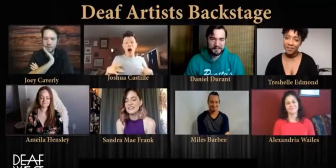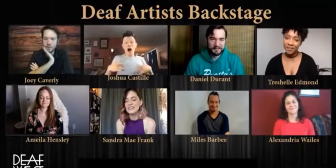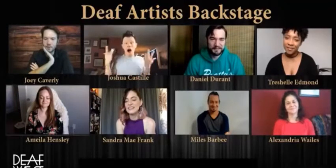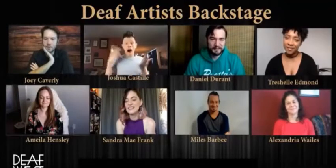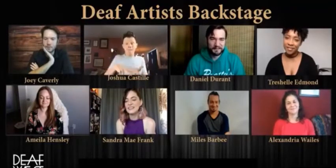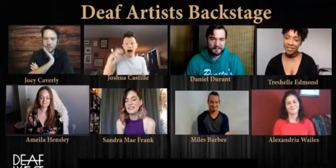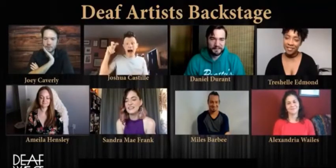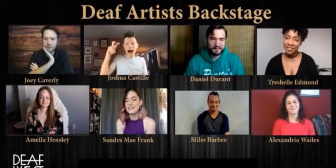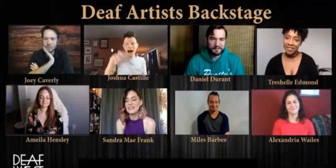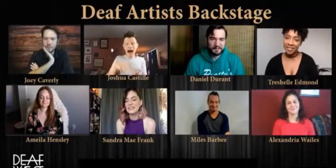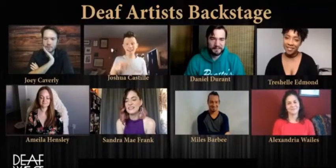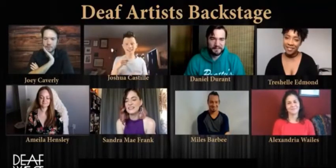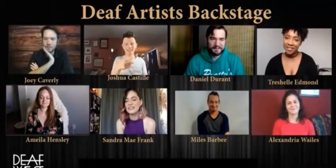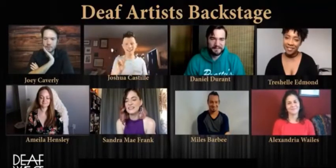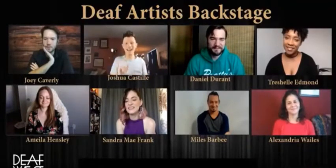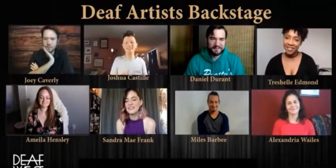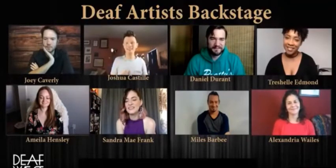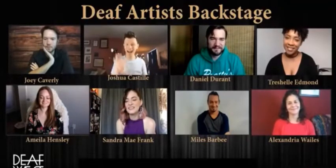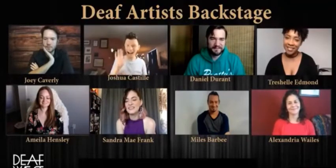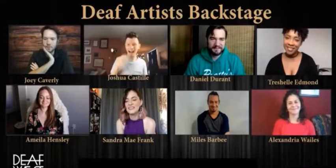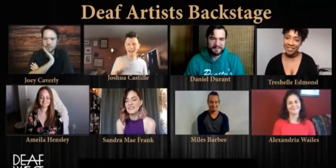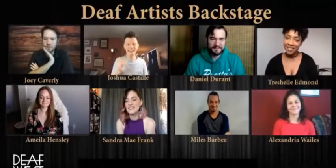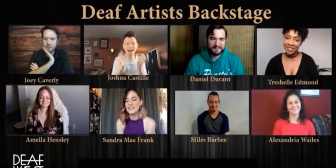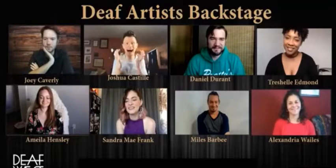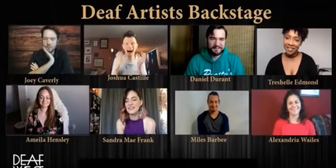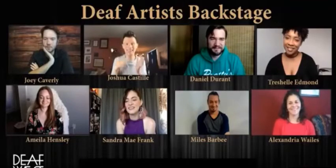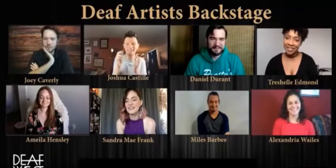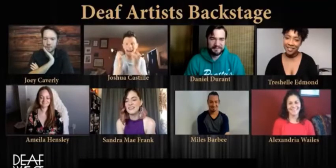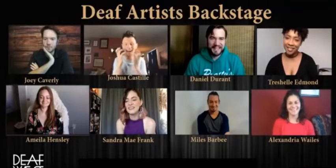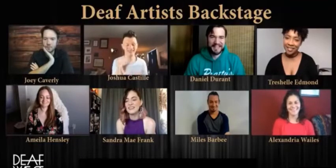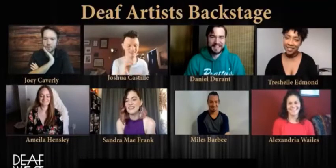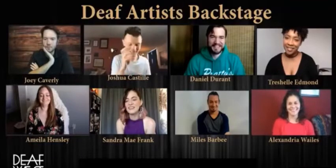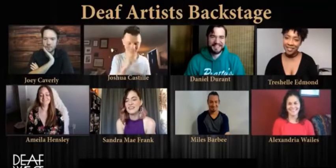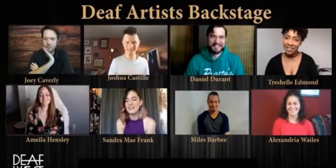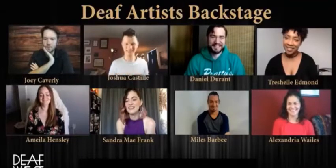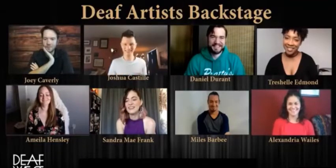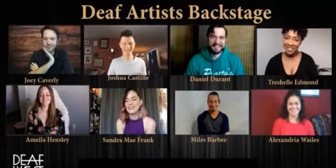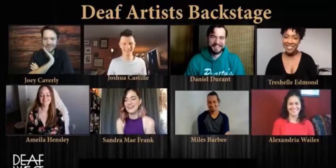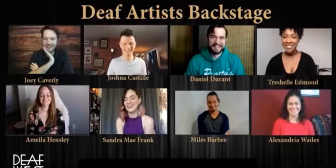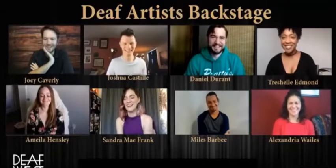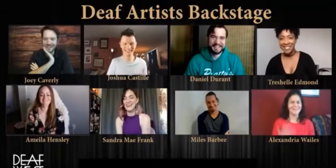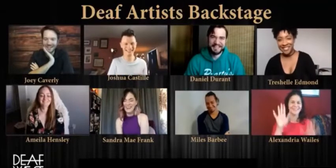And had worked with Meryl Streep, which just lit my life up. I didn't realize they had performed together.